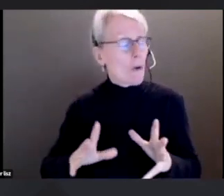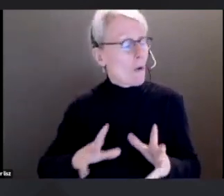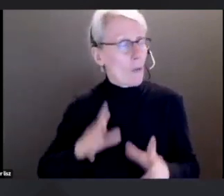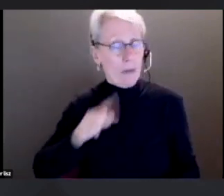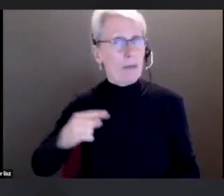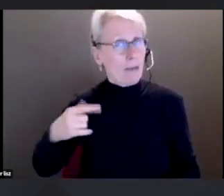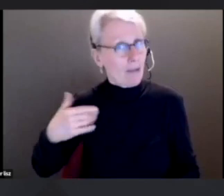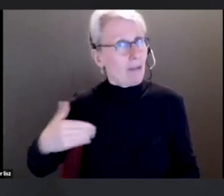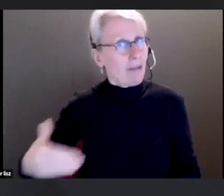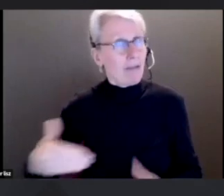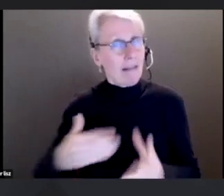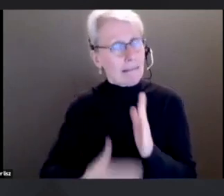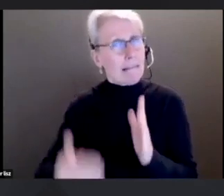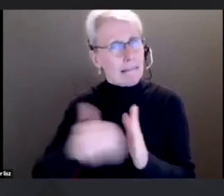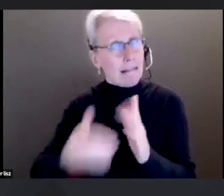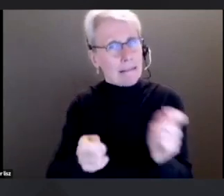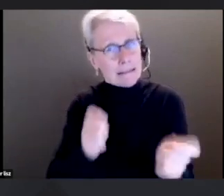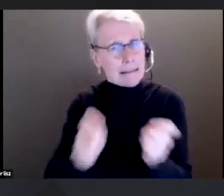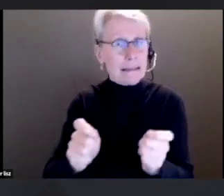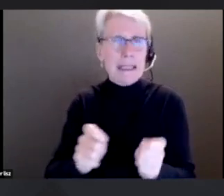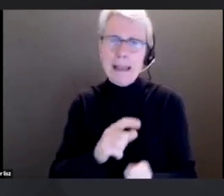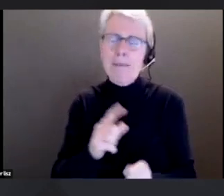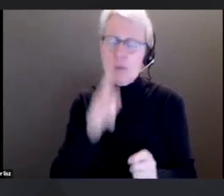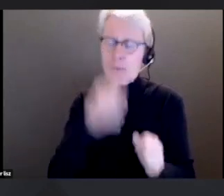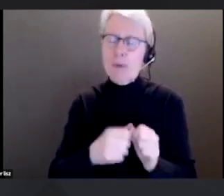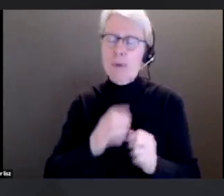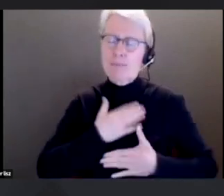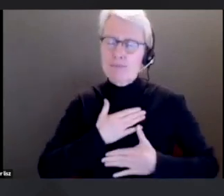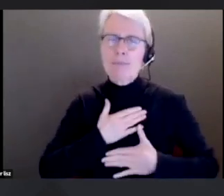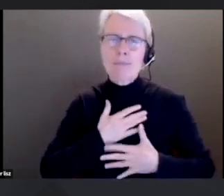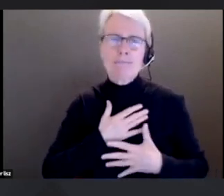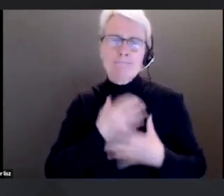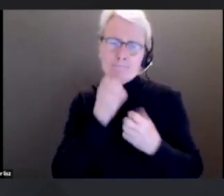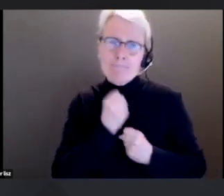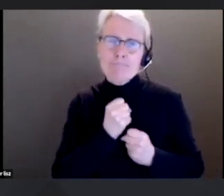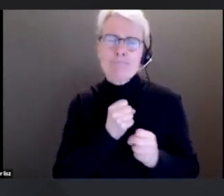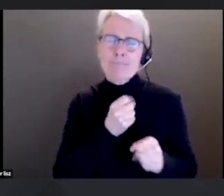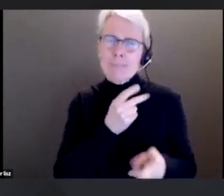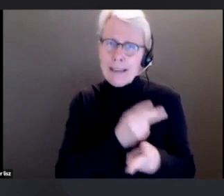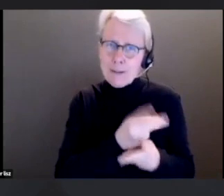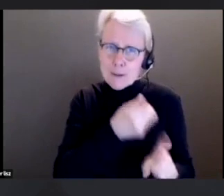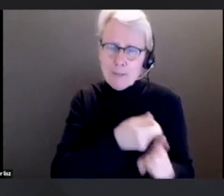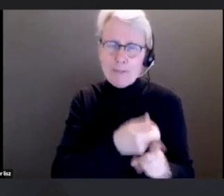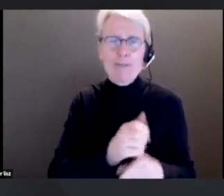with that involving the entire team in the process, it's so important that the people on the ground